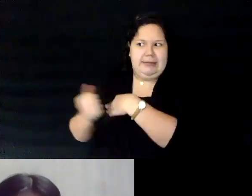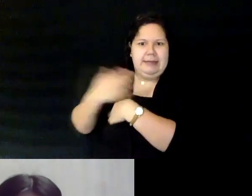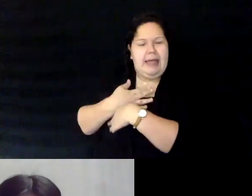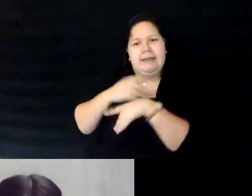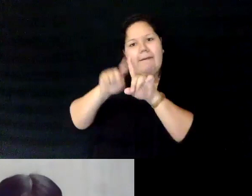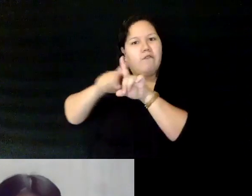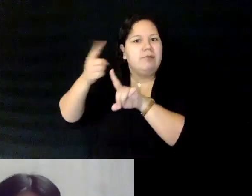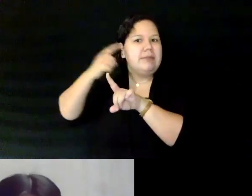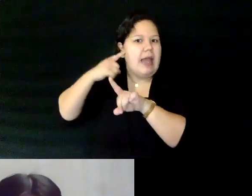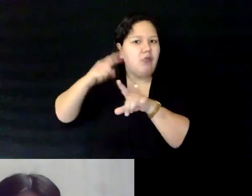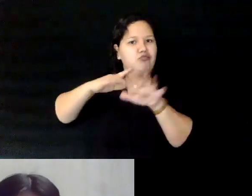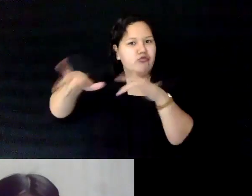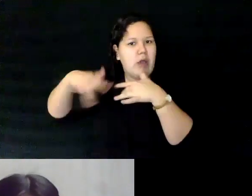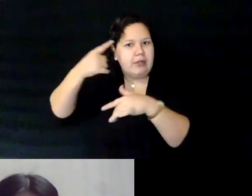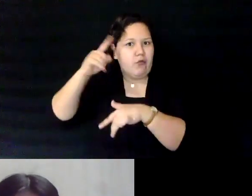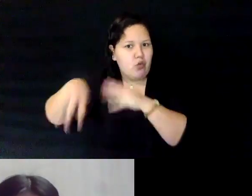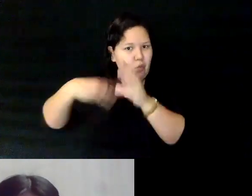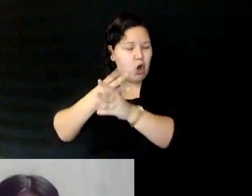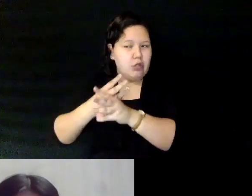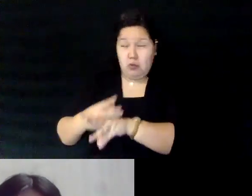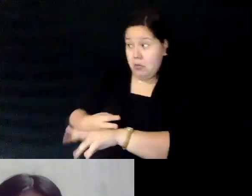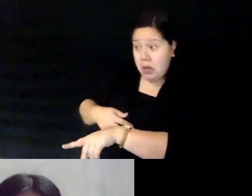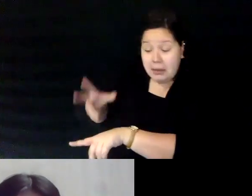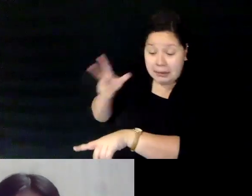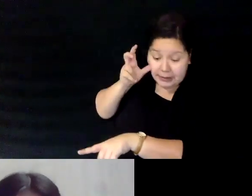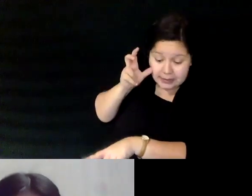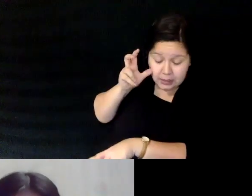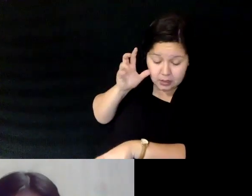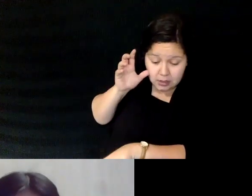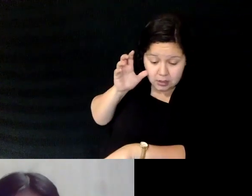and then we will listen to it. And then we use that to kind of develop like, oh, what kind